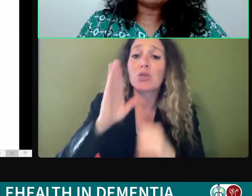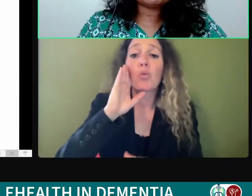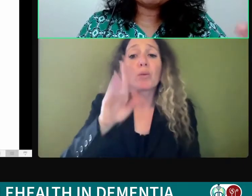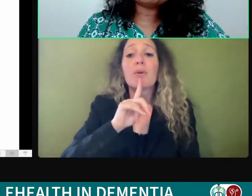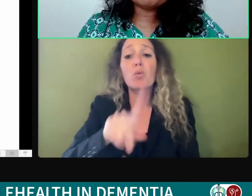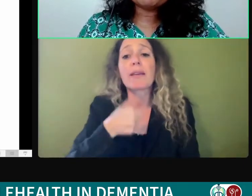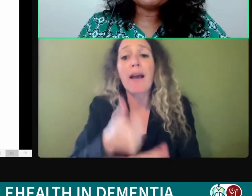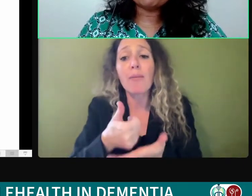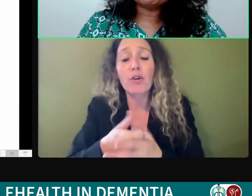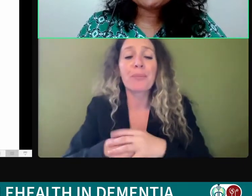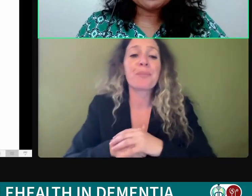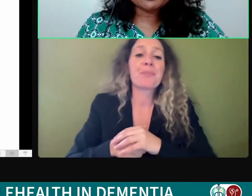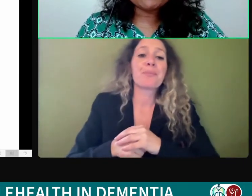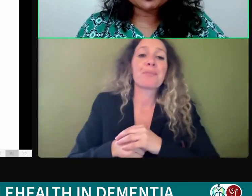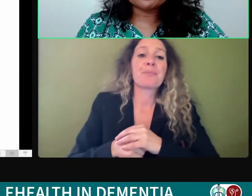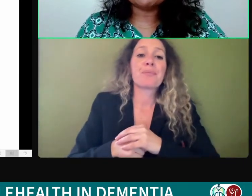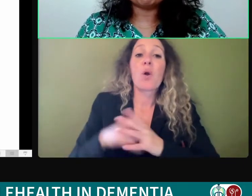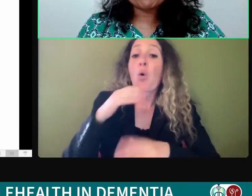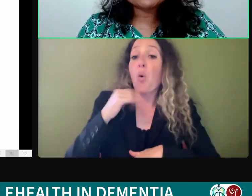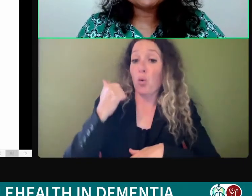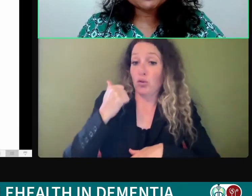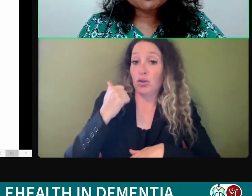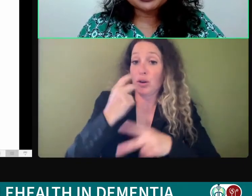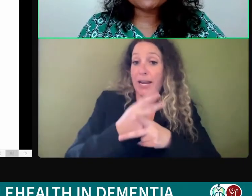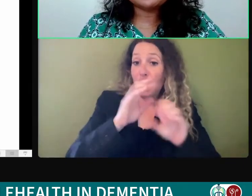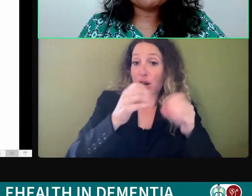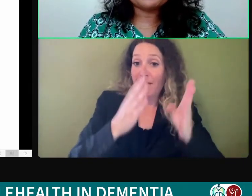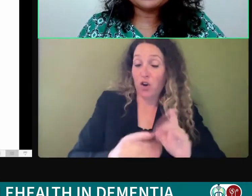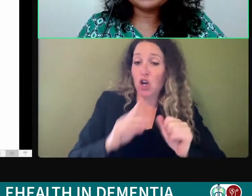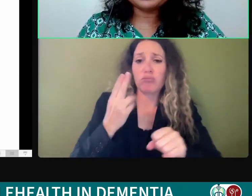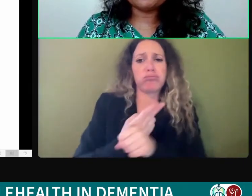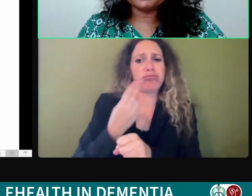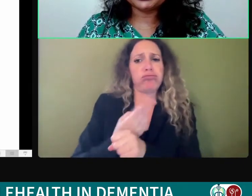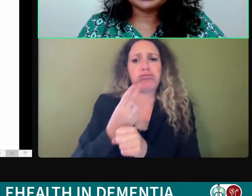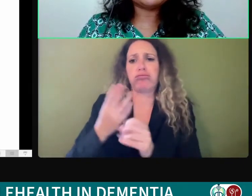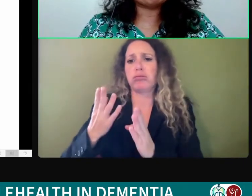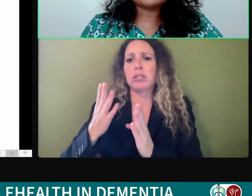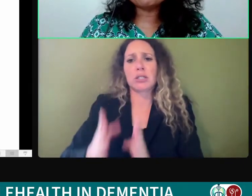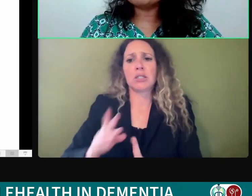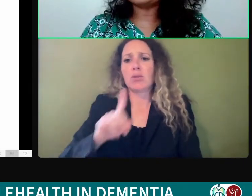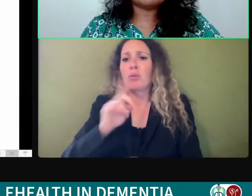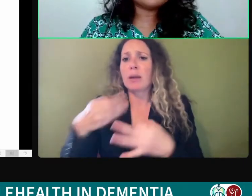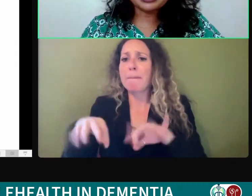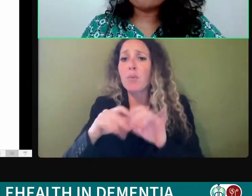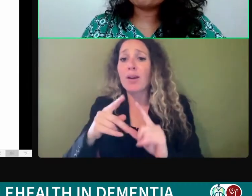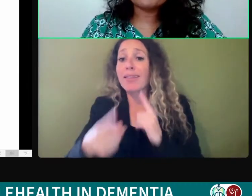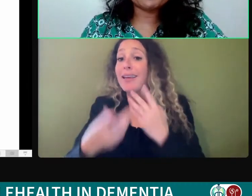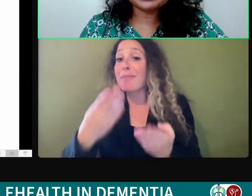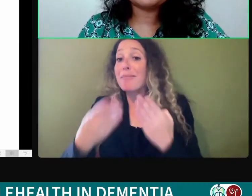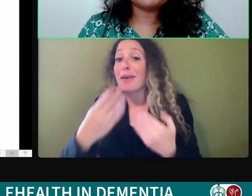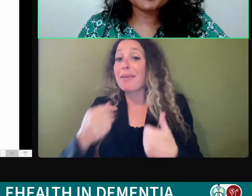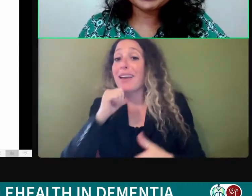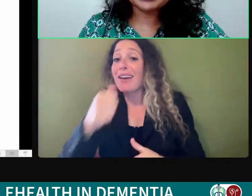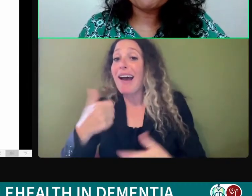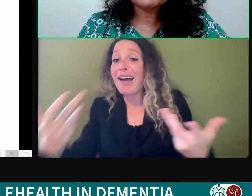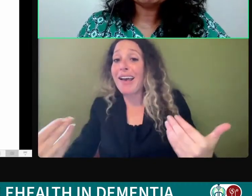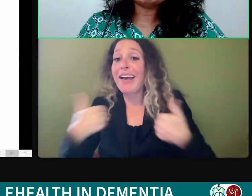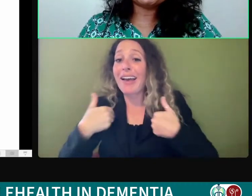Also we have to remember that older caregivers are an important user base for telemedicine technology, and they may or may not have prior tech literacy. But